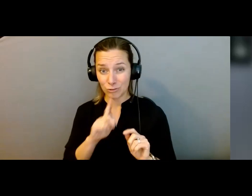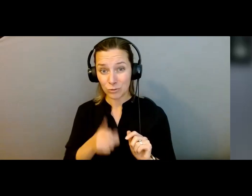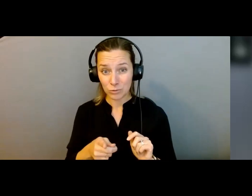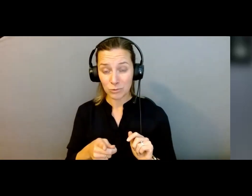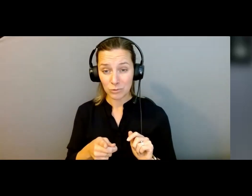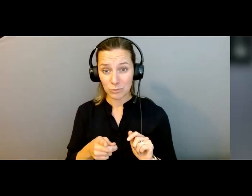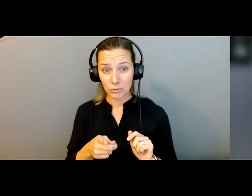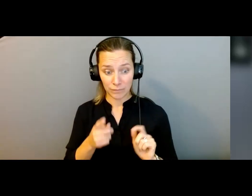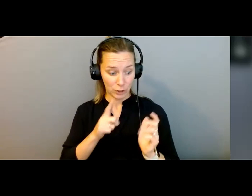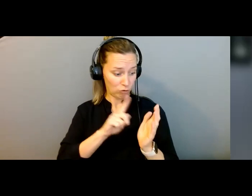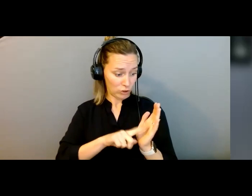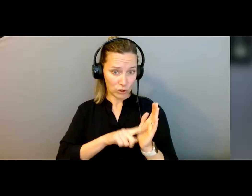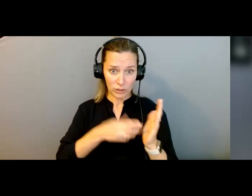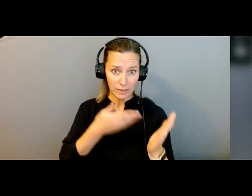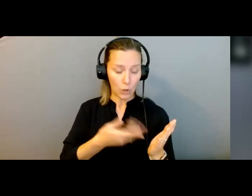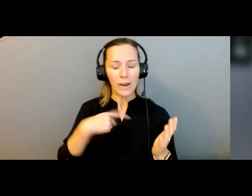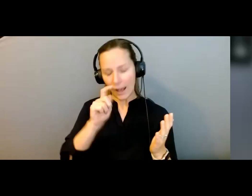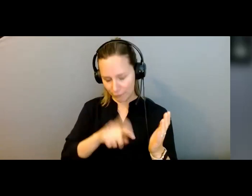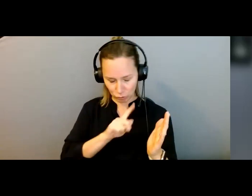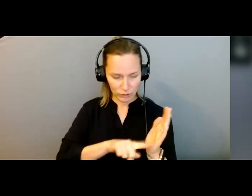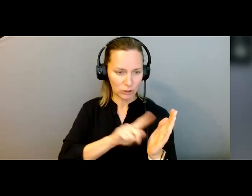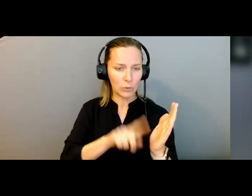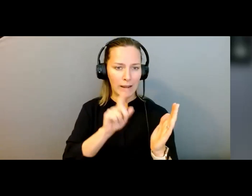the research is there, and we have to do the research and we have to put it into action.